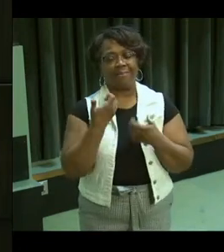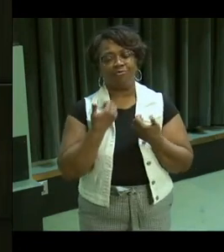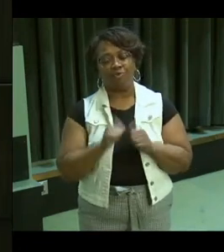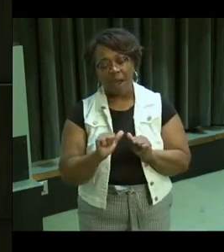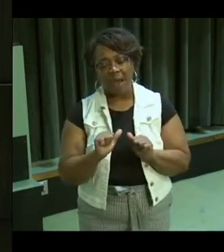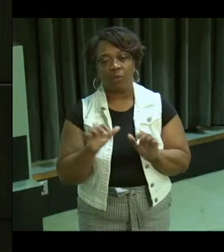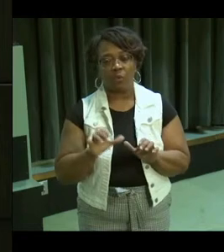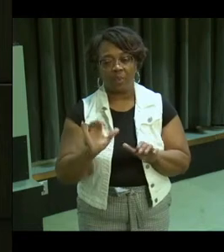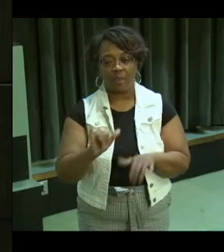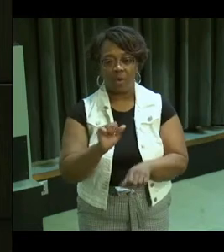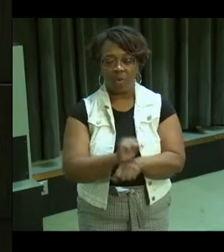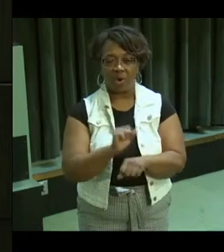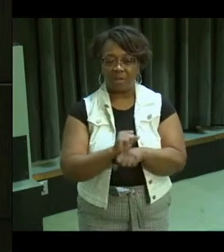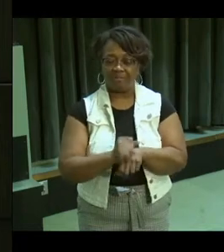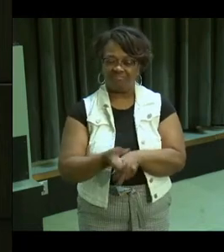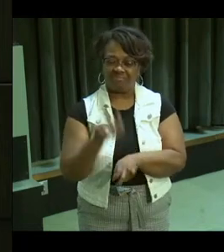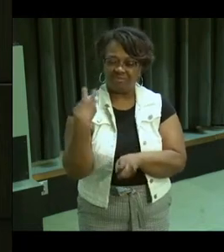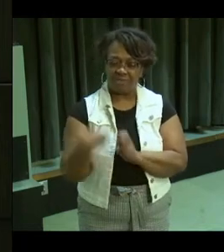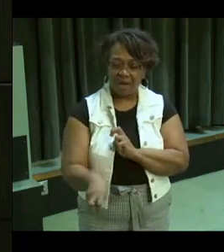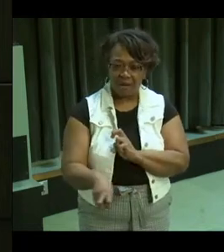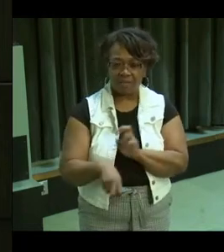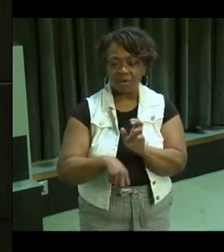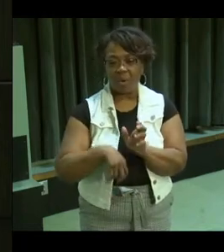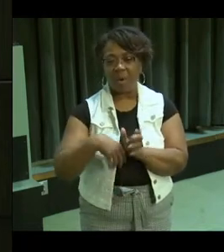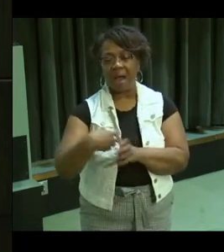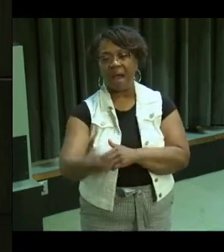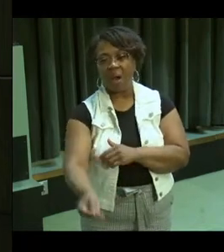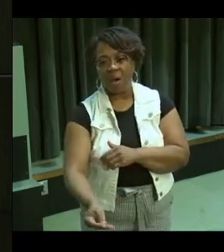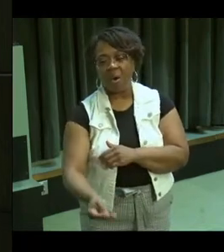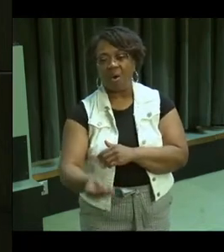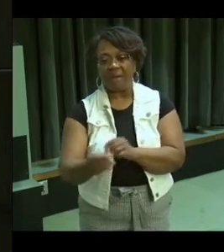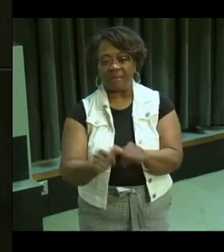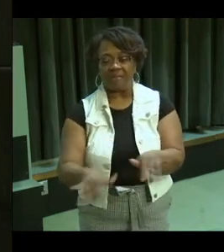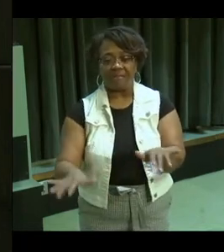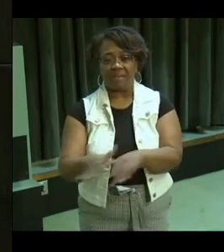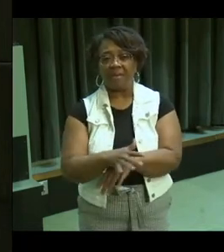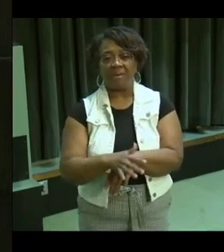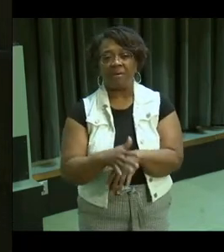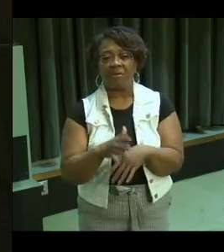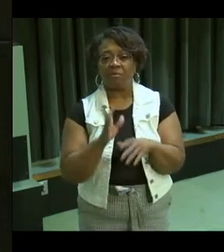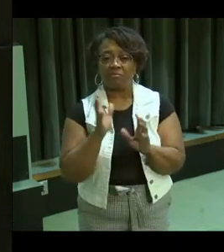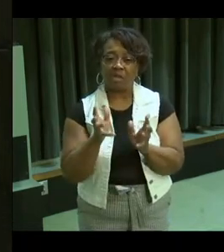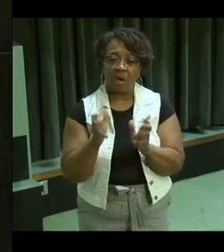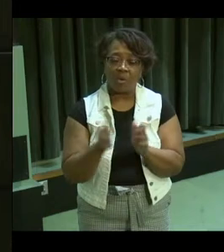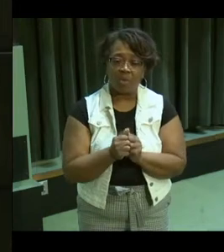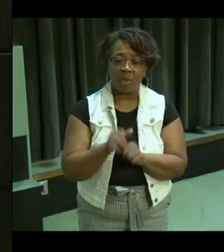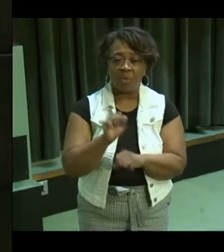, and it is so difficult to go